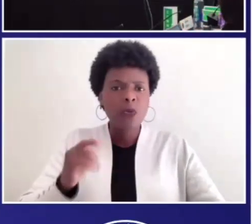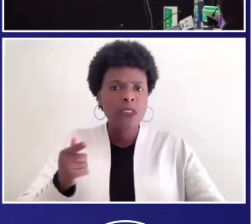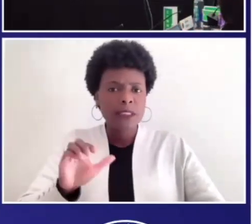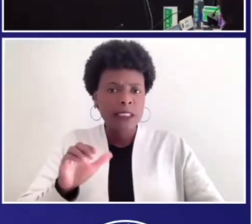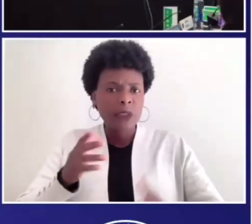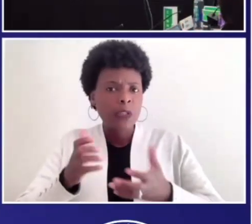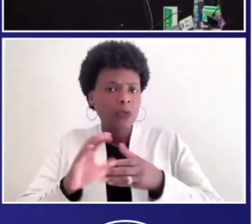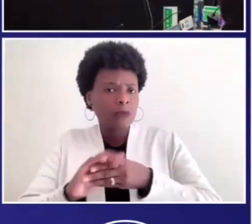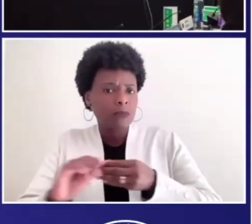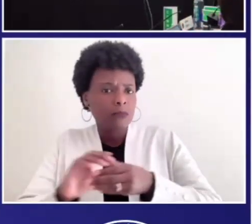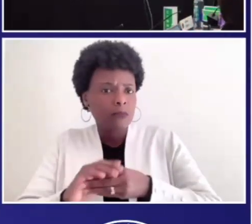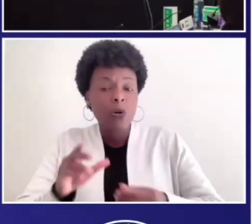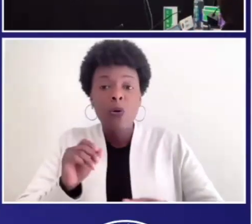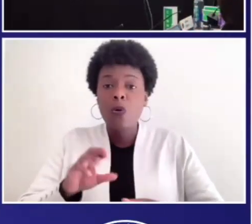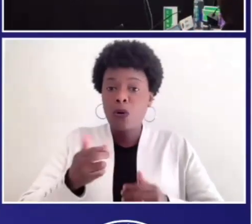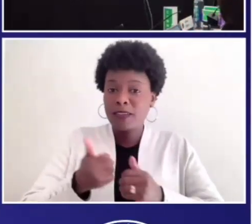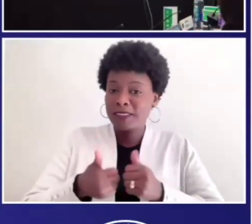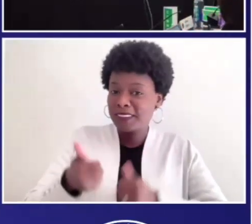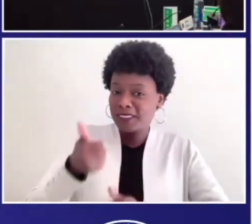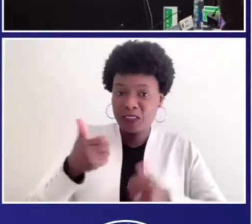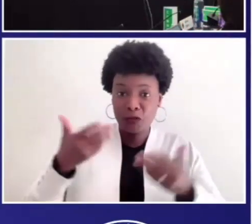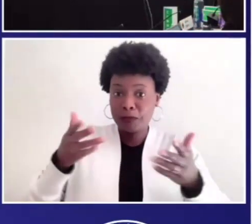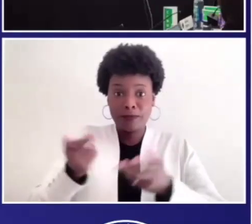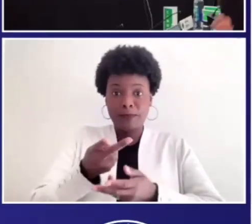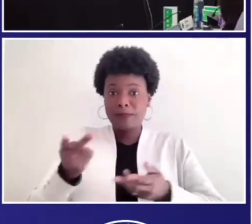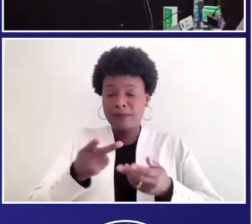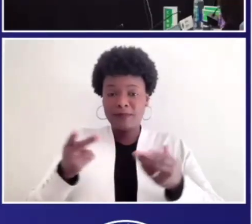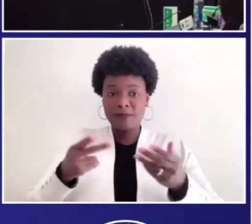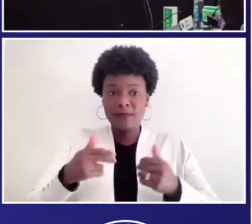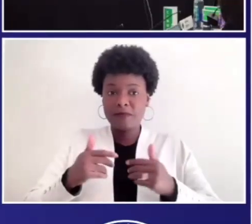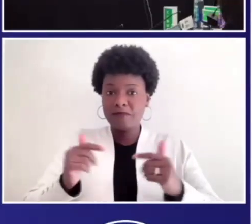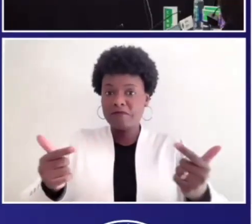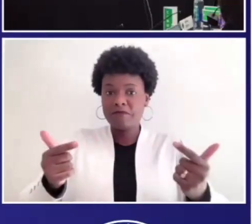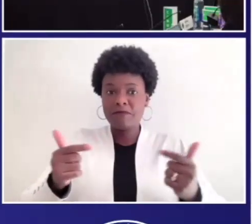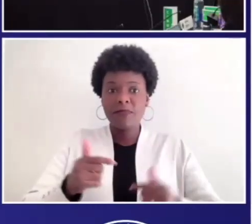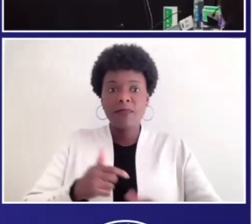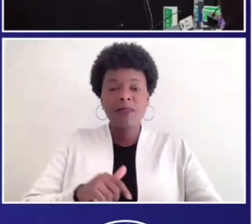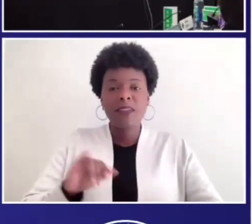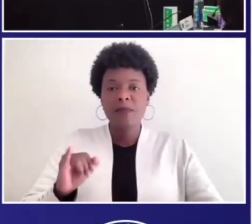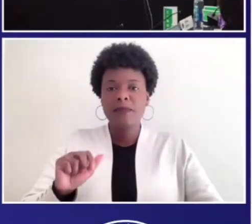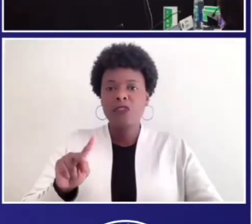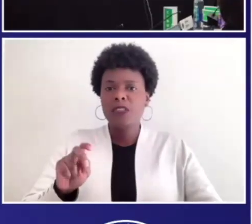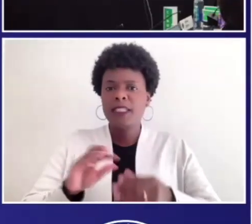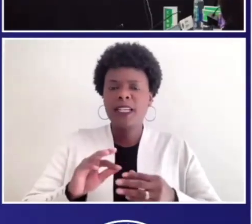that, or our Deputy Assistant Secretary, but I yield the floor to you. Just real quick. I think we're splicing two things a little